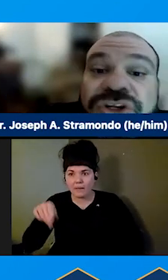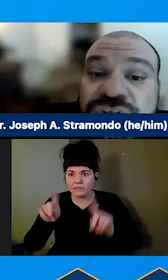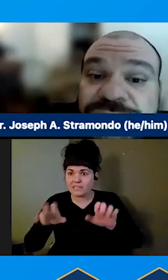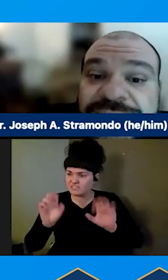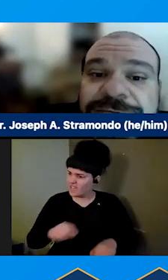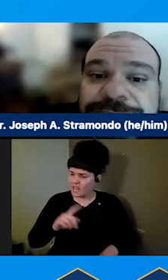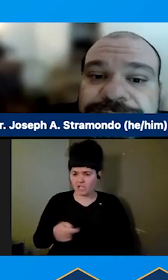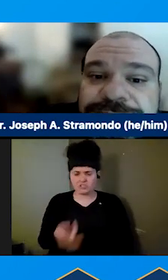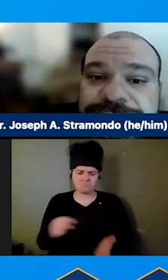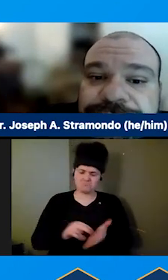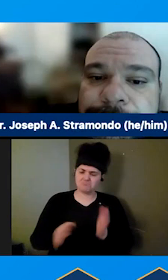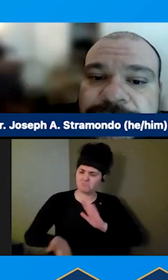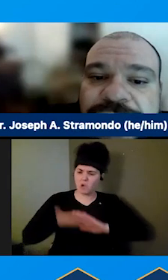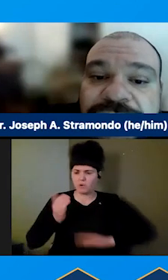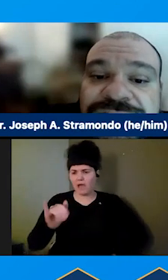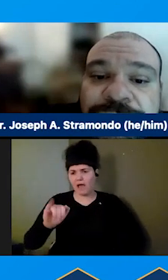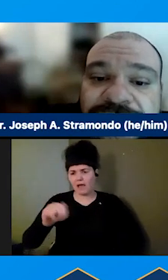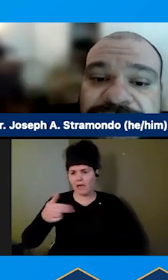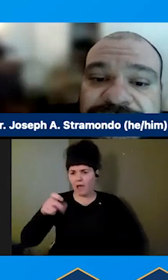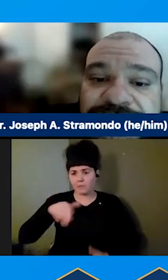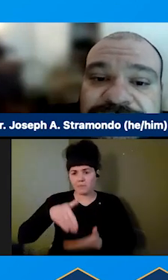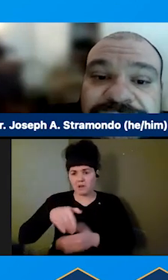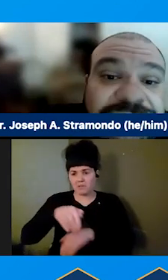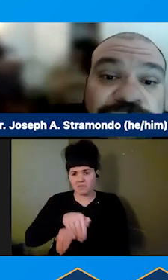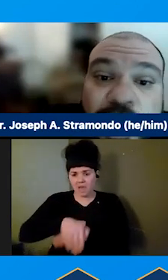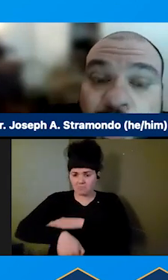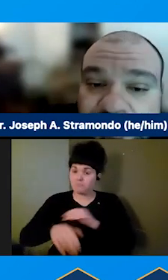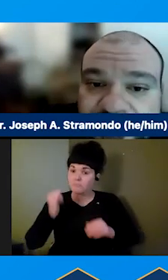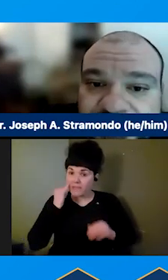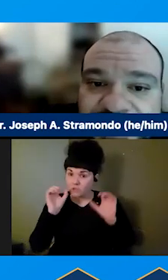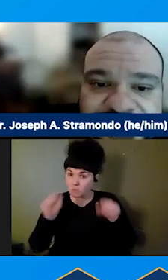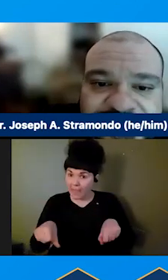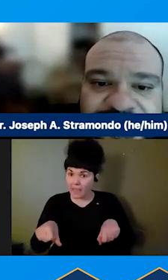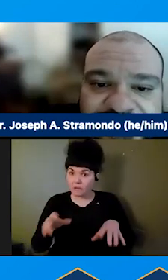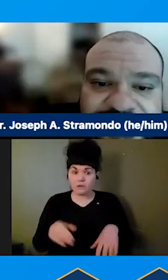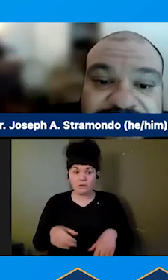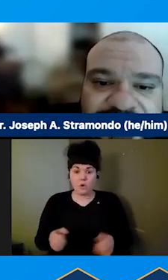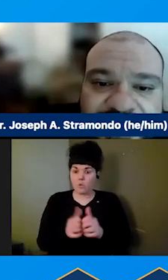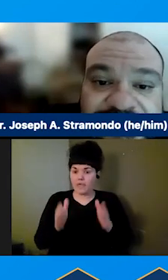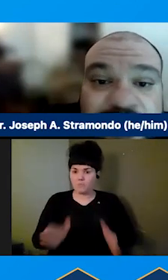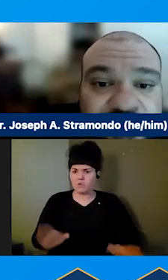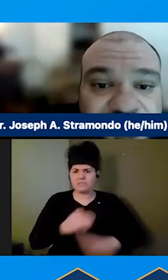middle of the night. If you can do that without someone else telling you no, right. This is not the time scheduled for you